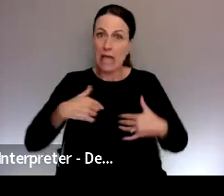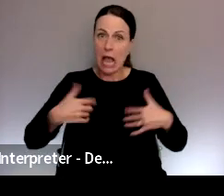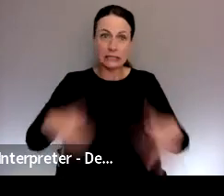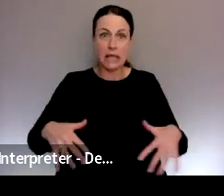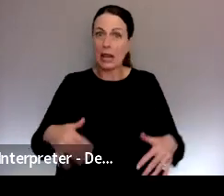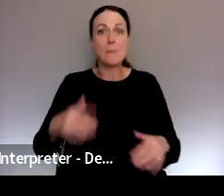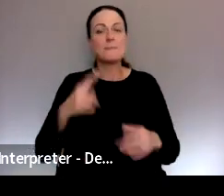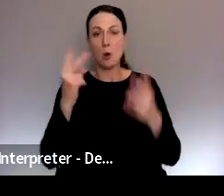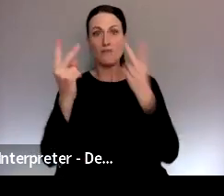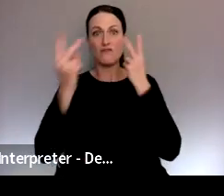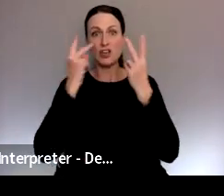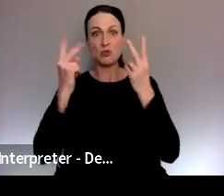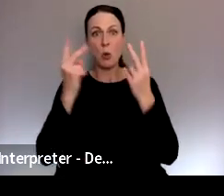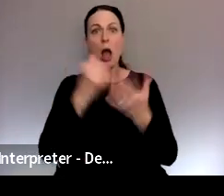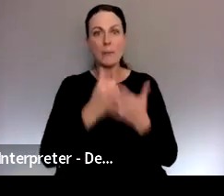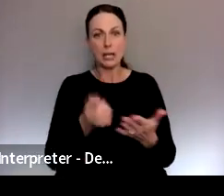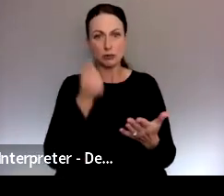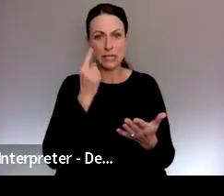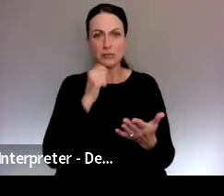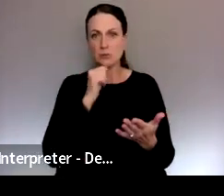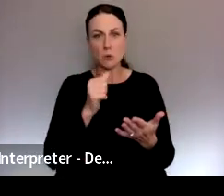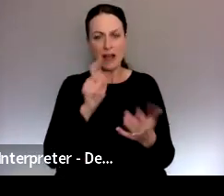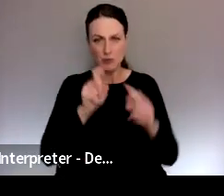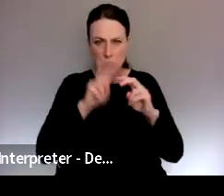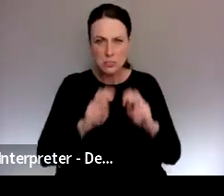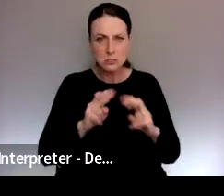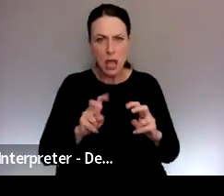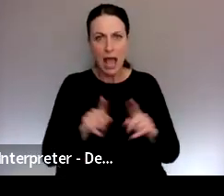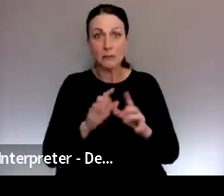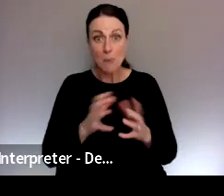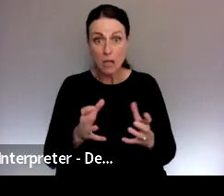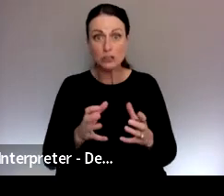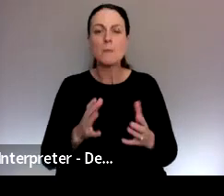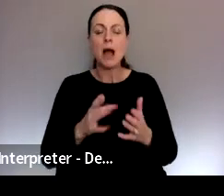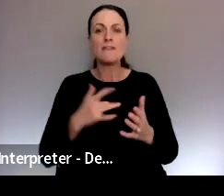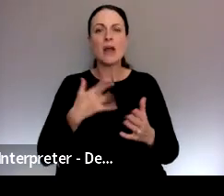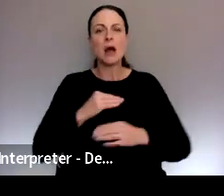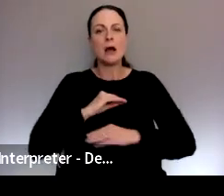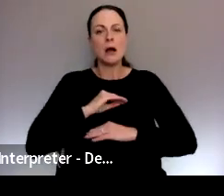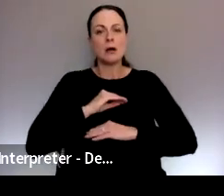so those visuals help me understand but they also soothe me